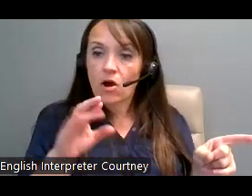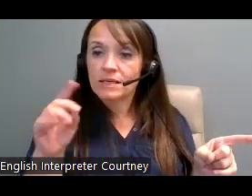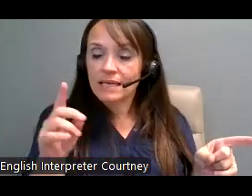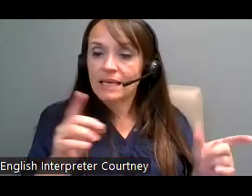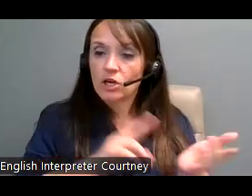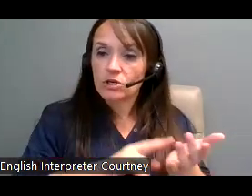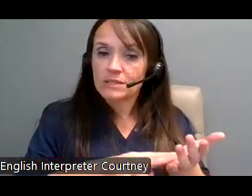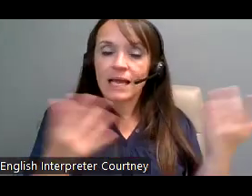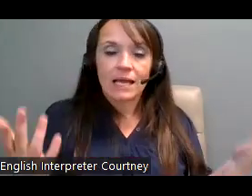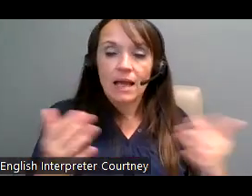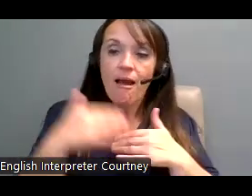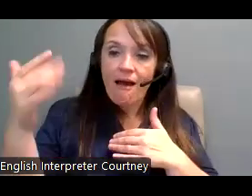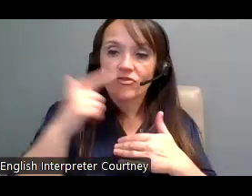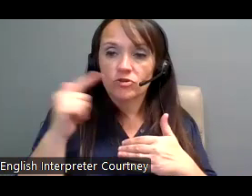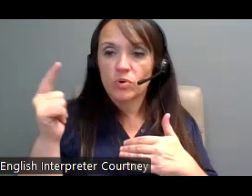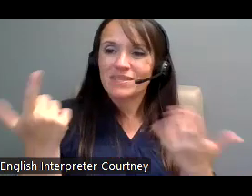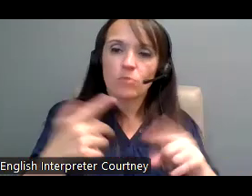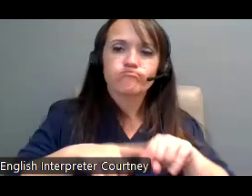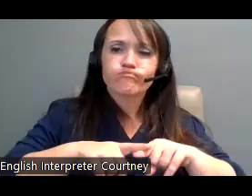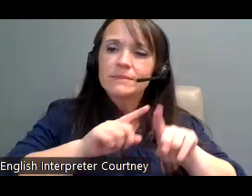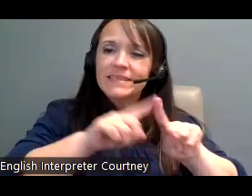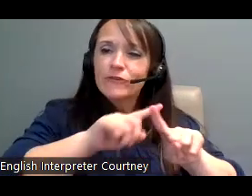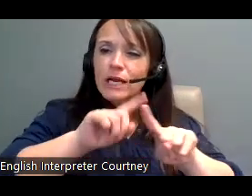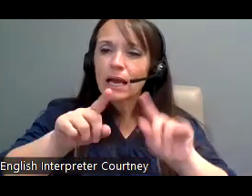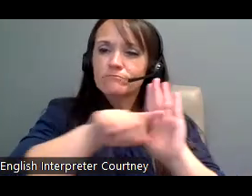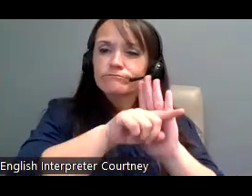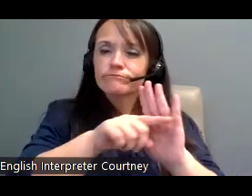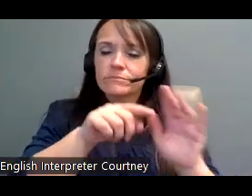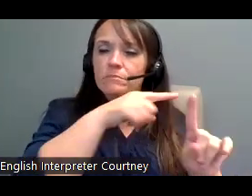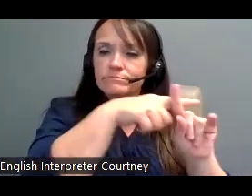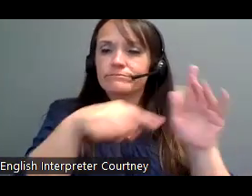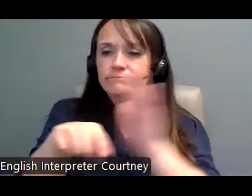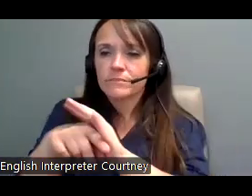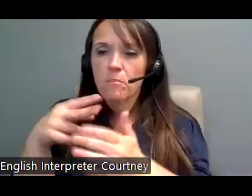We have another question going